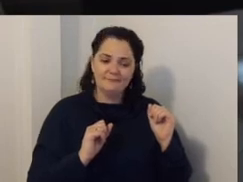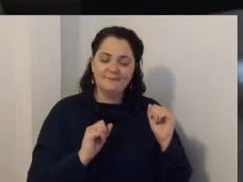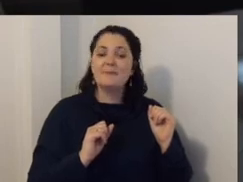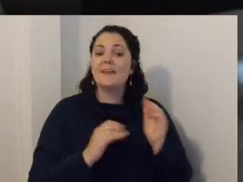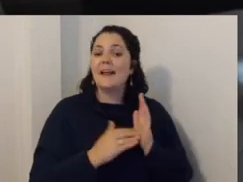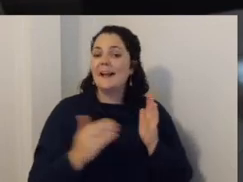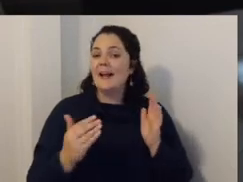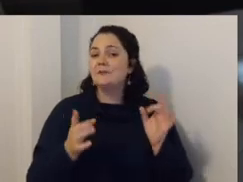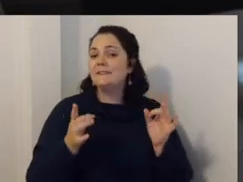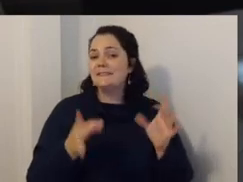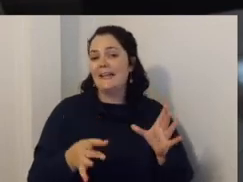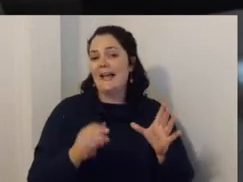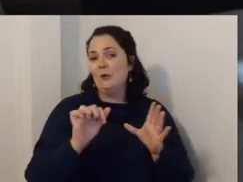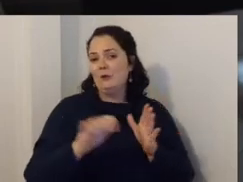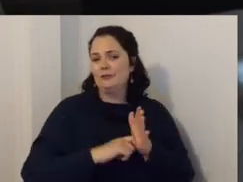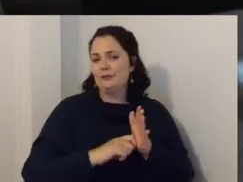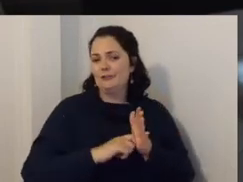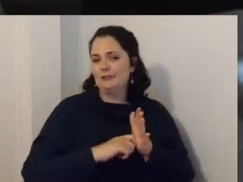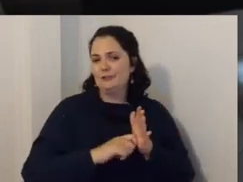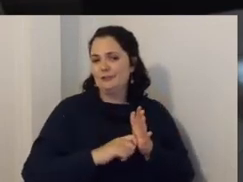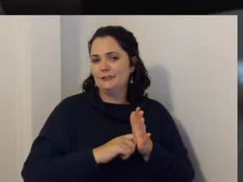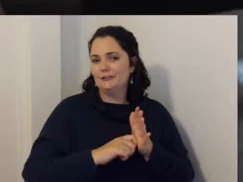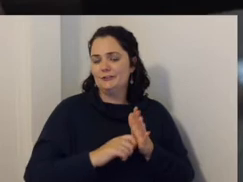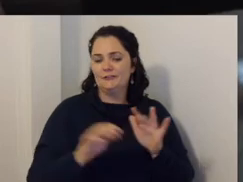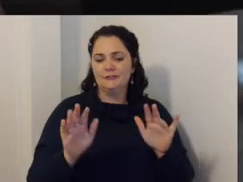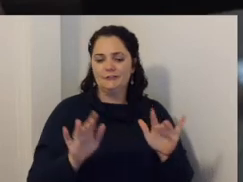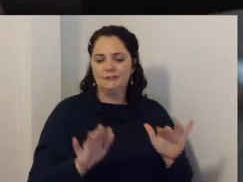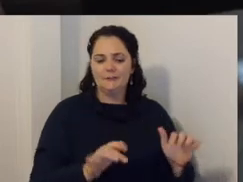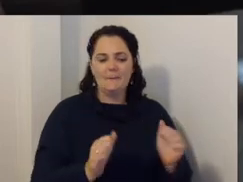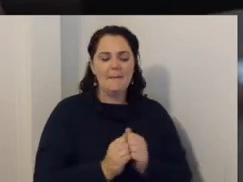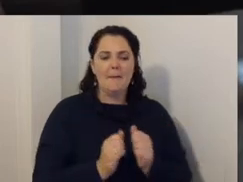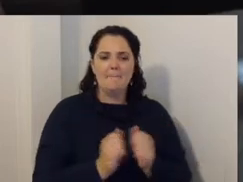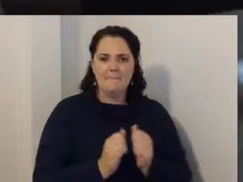um your powder alright so starting to do your sanding and laying in your darkness